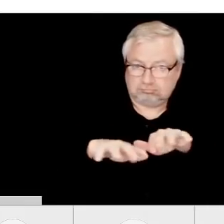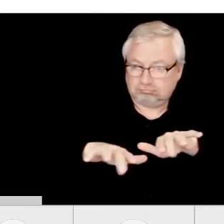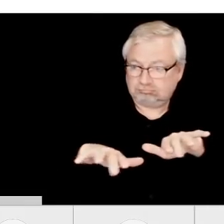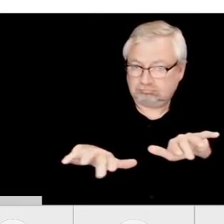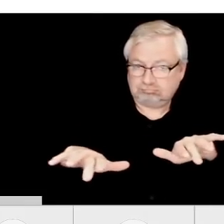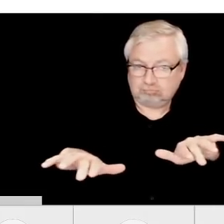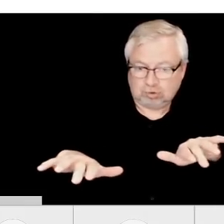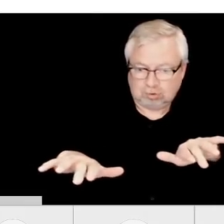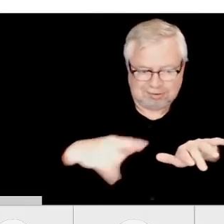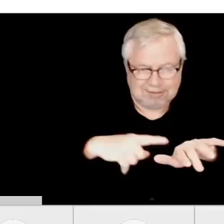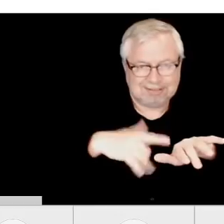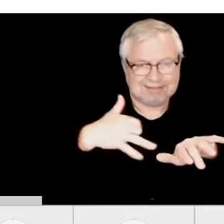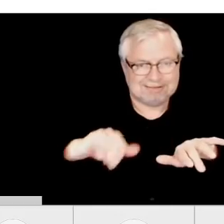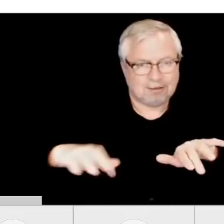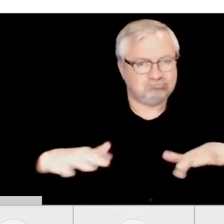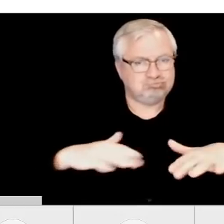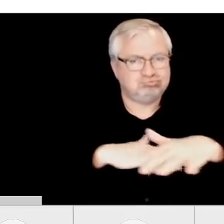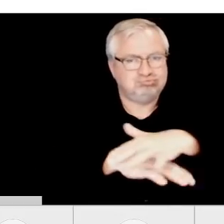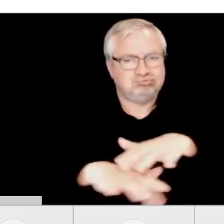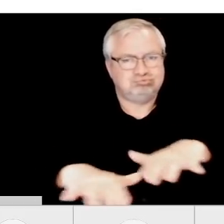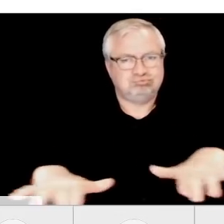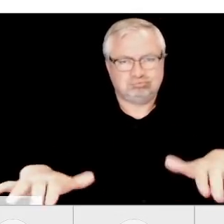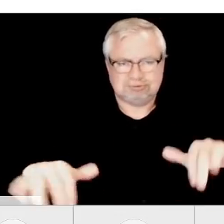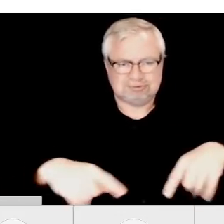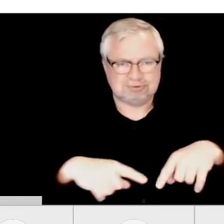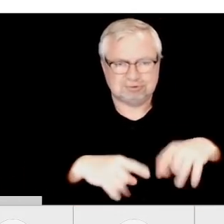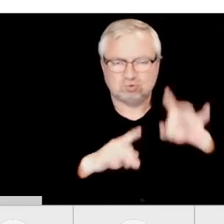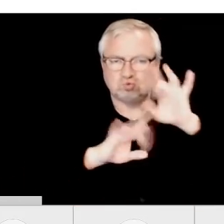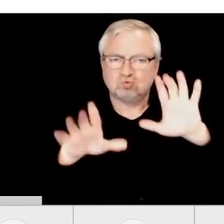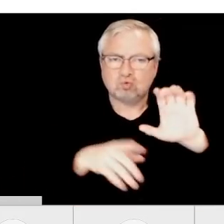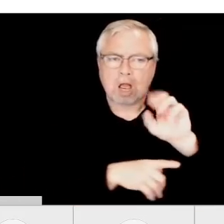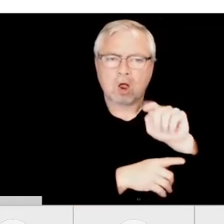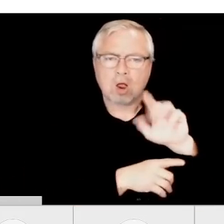this, I think the outcome based on people's individual probably to be